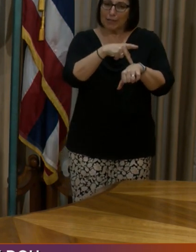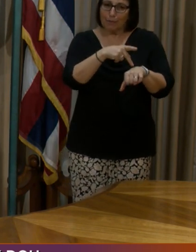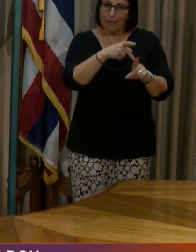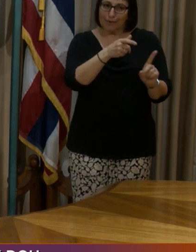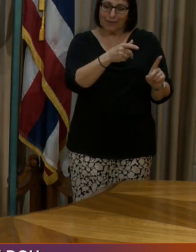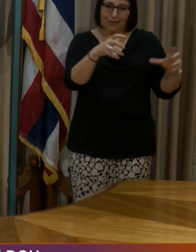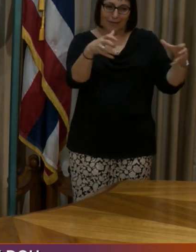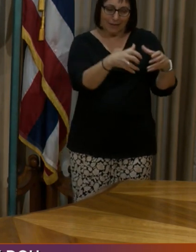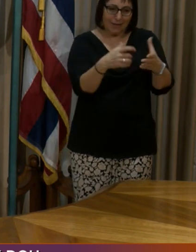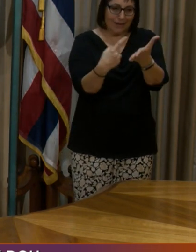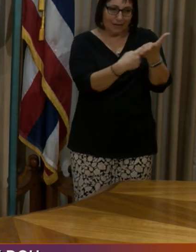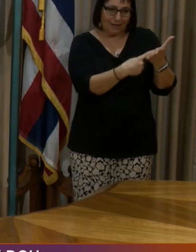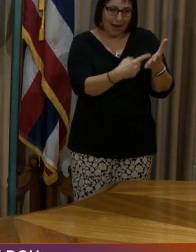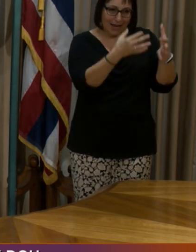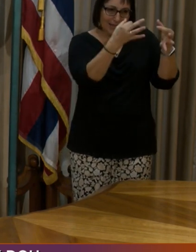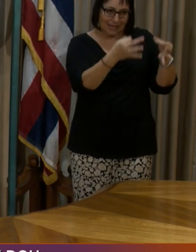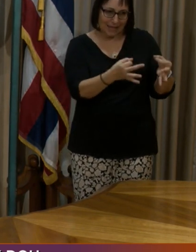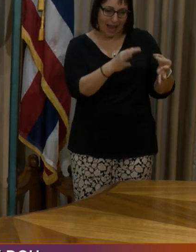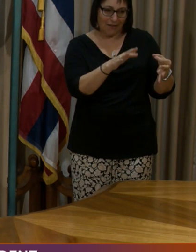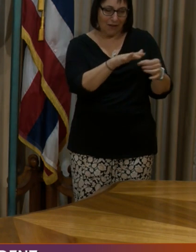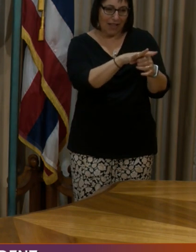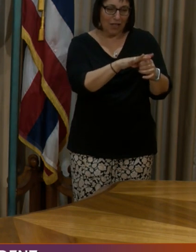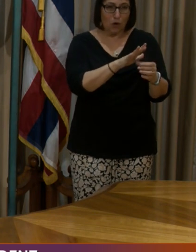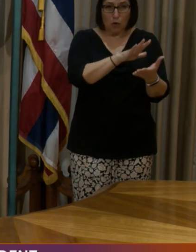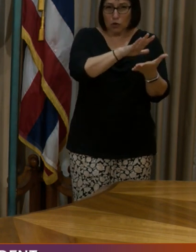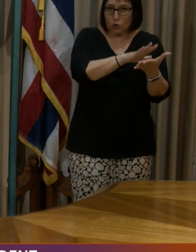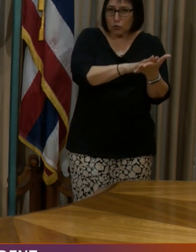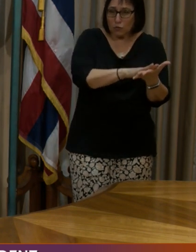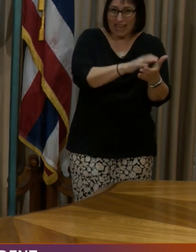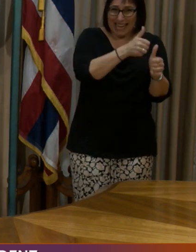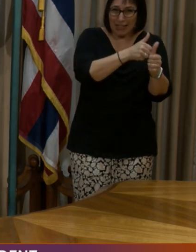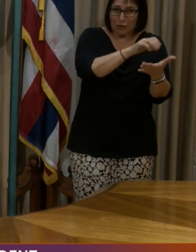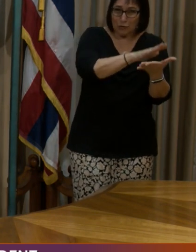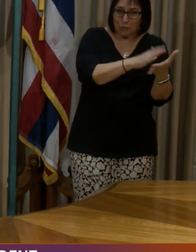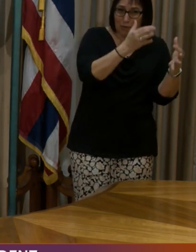SO CAN YOU CLARIFY SO IS IT UP TO INDIVIDUAL PRINCIPALS AGAIN